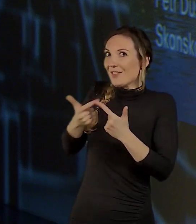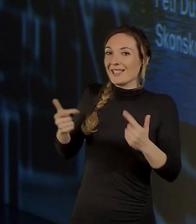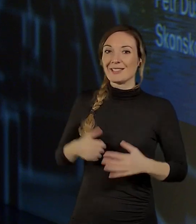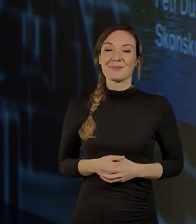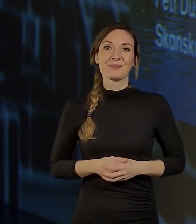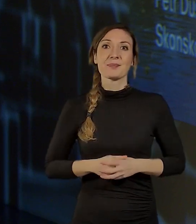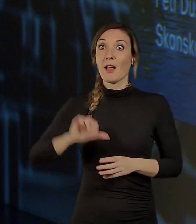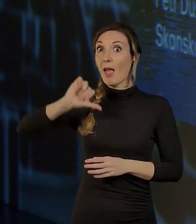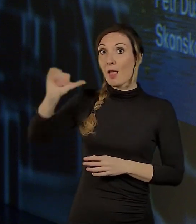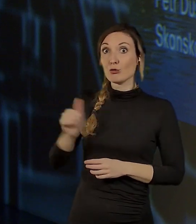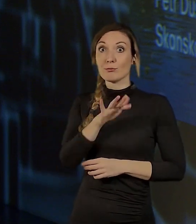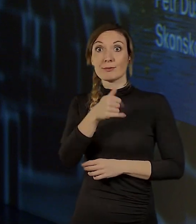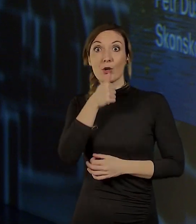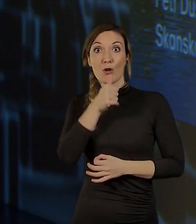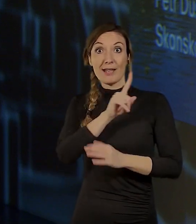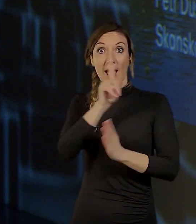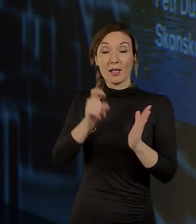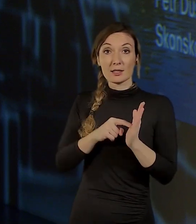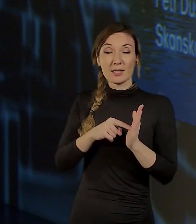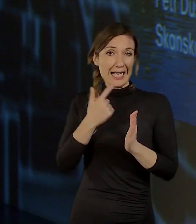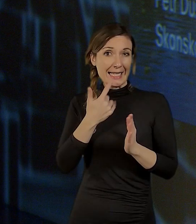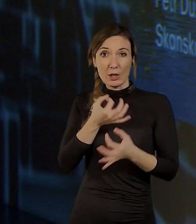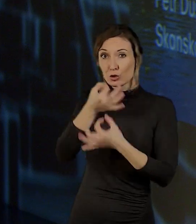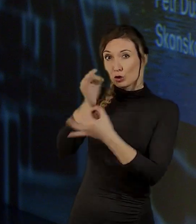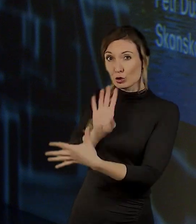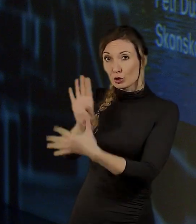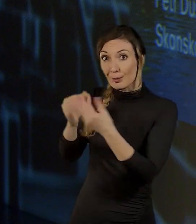By its nature, if outdoor parking spaces are built there,